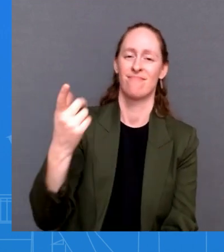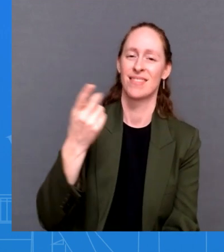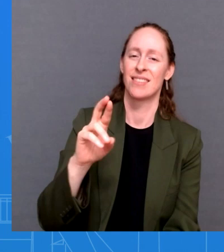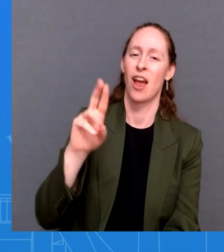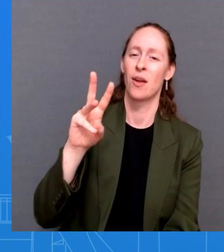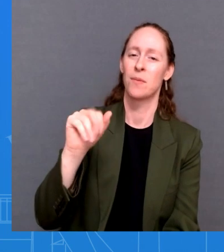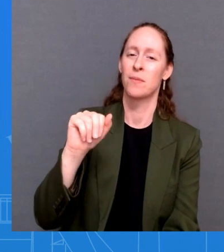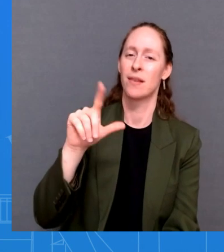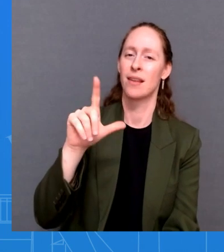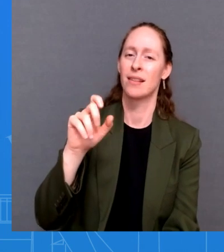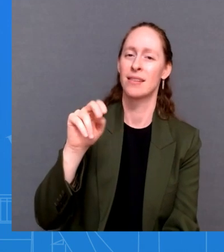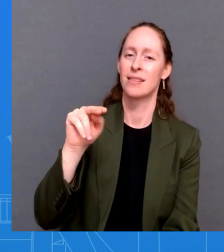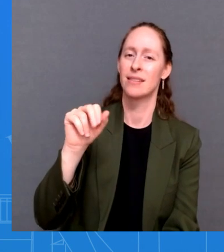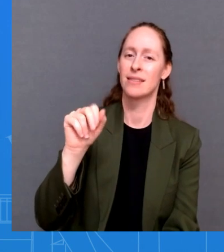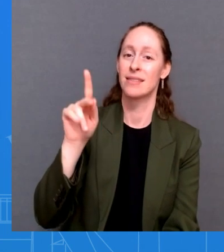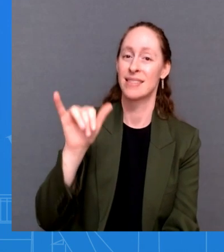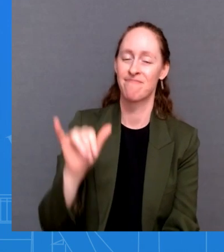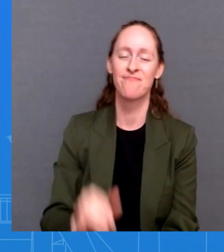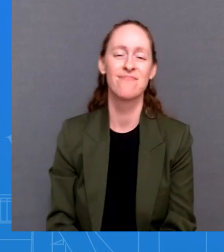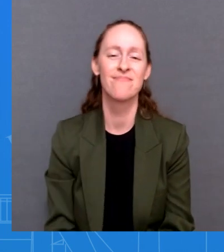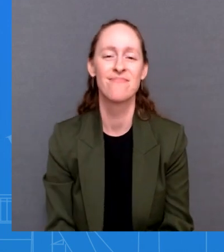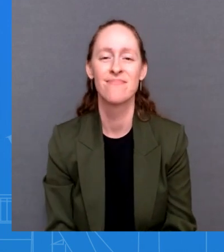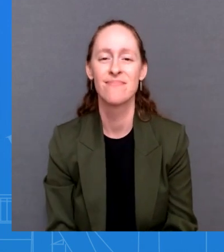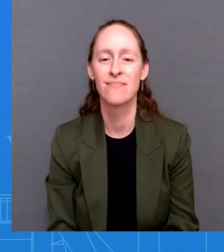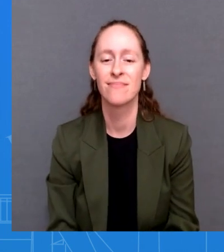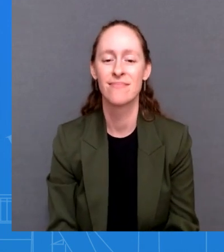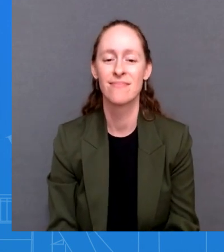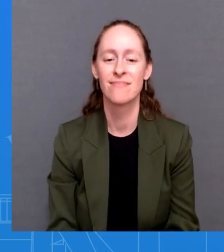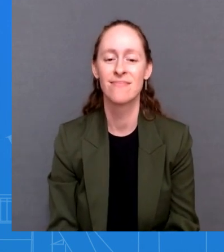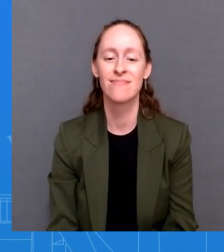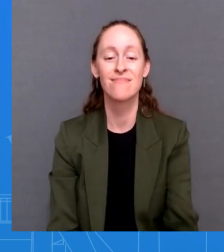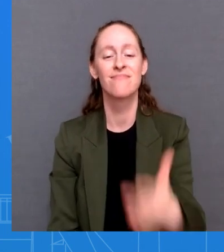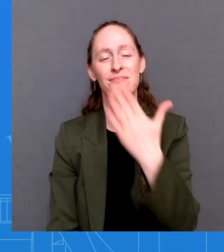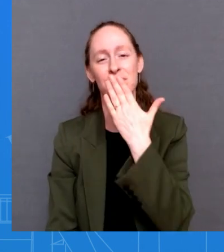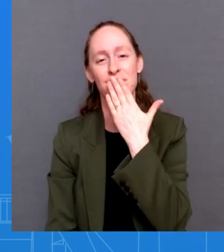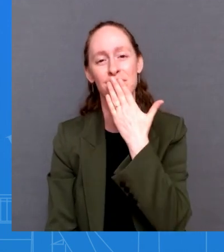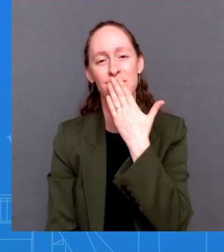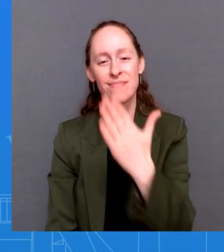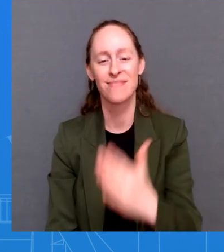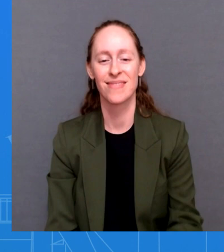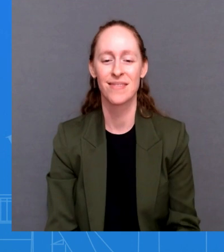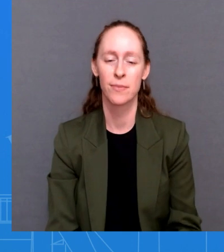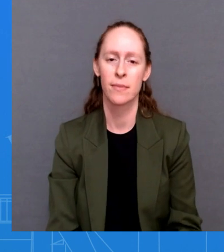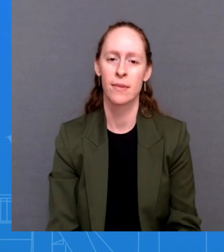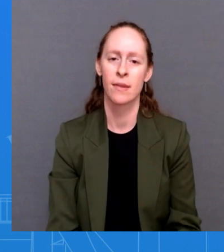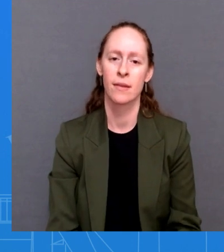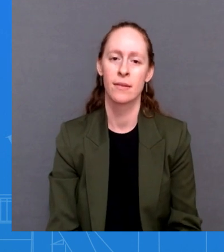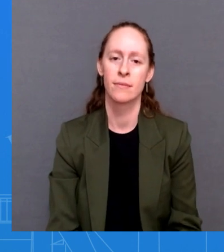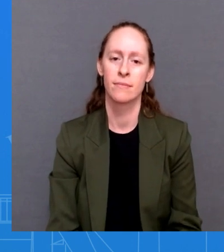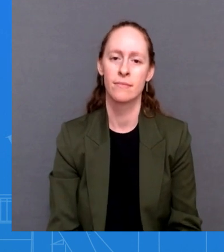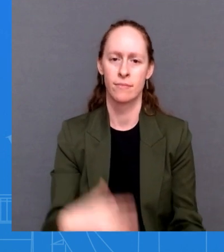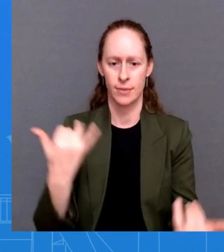Today, I'd like to share with you the latest information and data out of our local health departments and CDC on the current monkeypox outbreak.